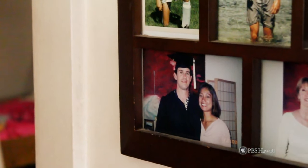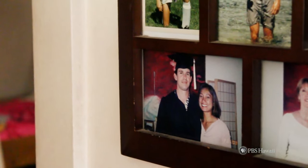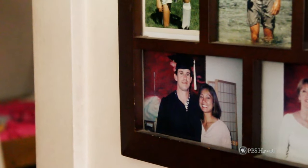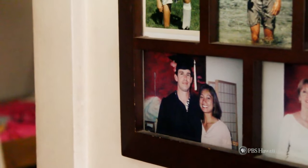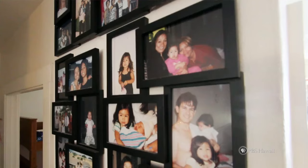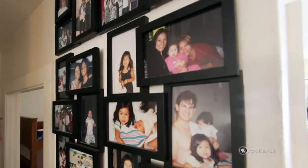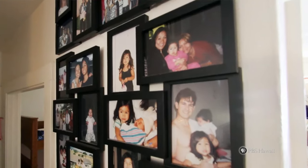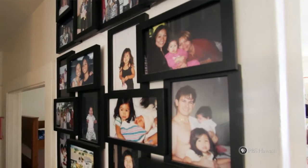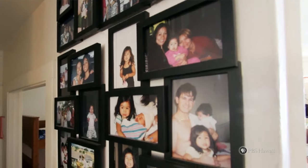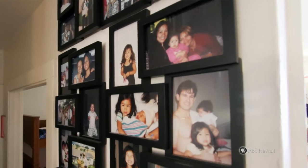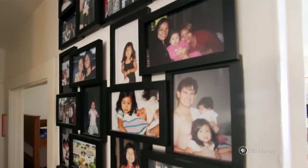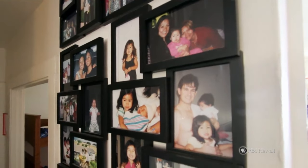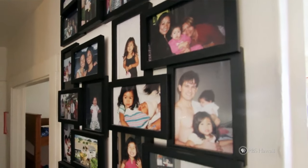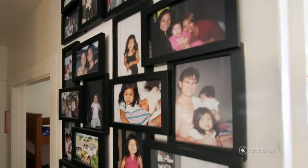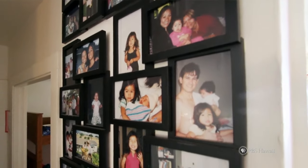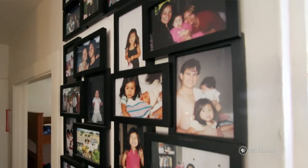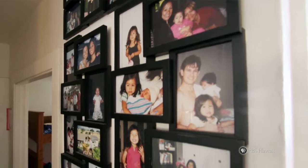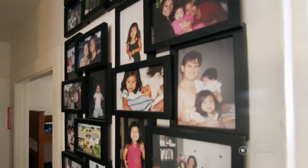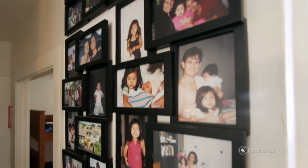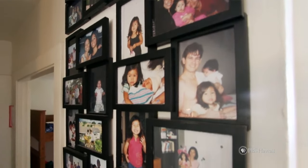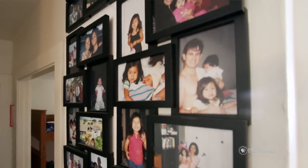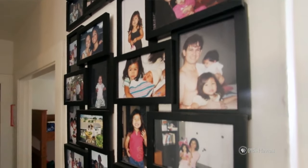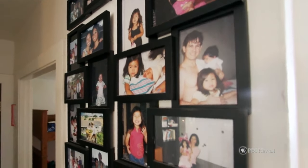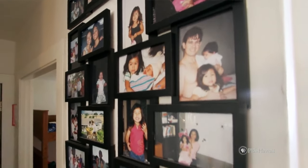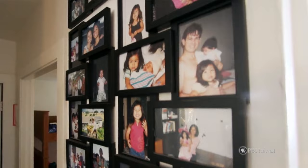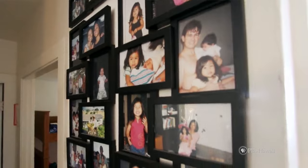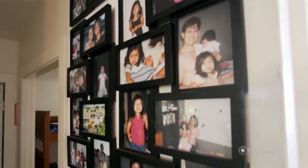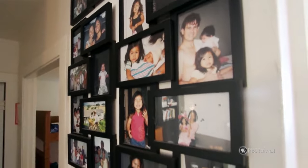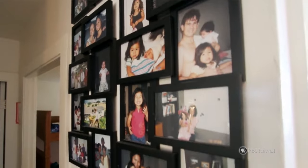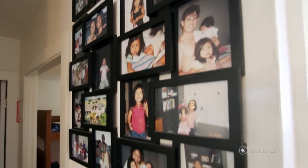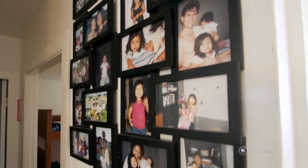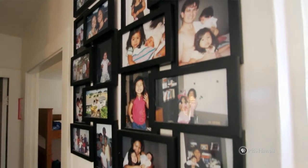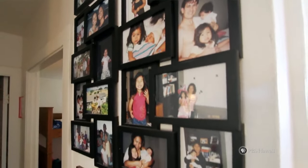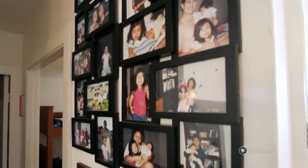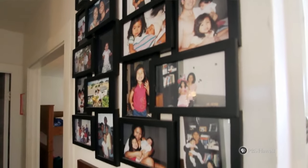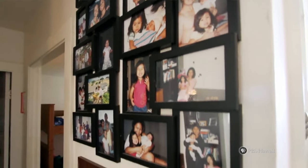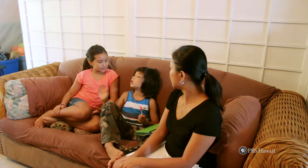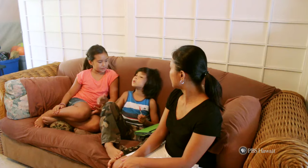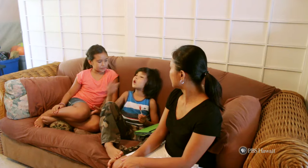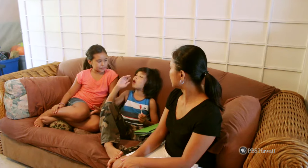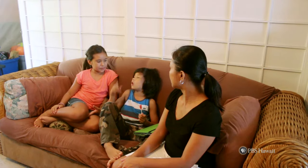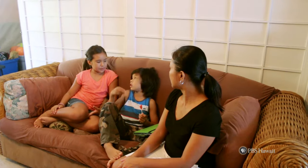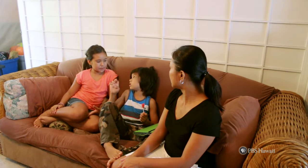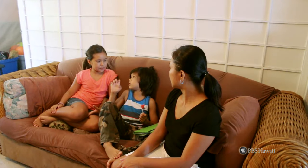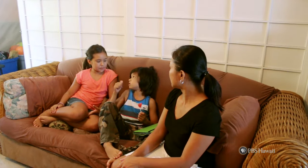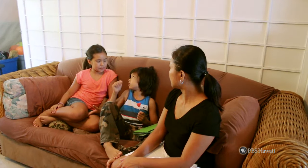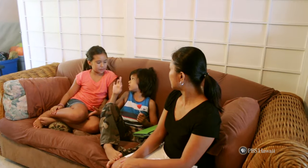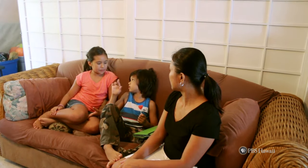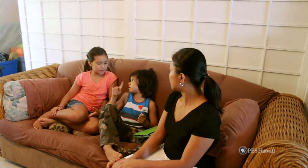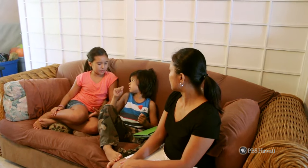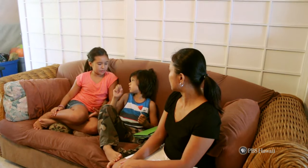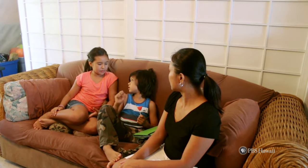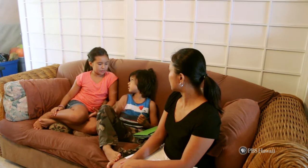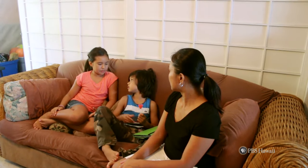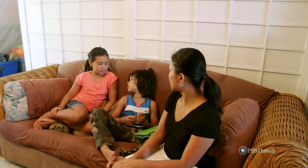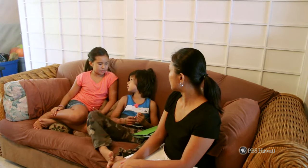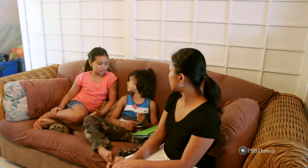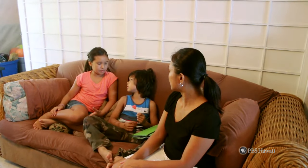older sons do not communicate with me through sign language. However, Rainna and Riley, my two youngest children, are able to communicate